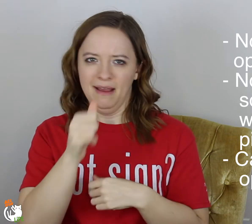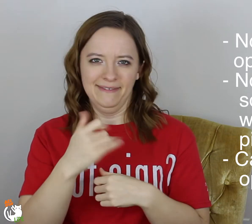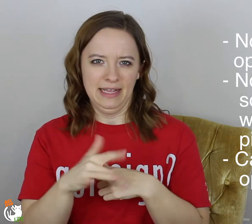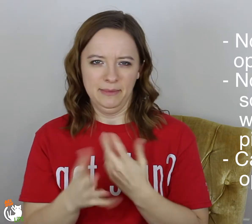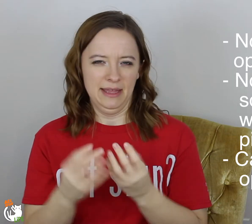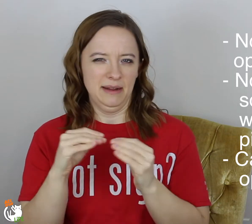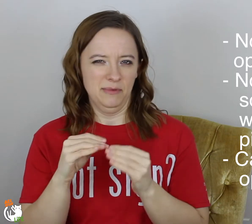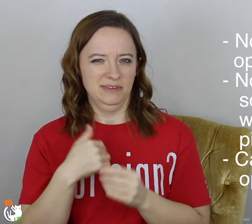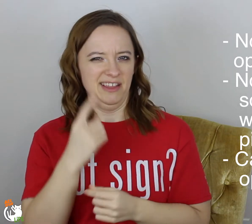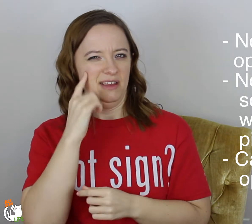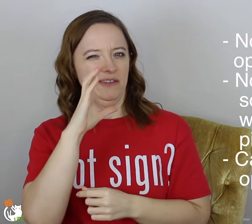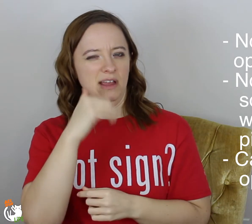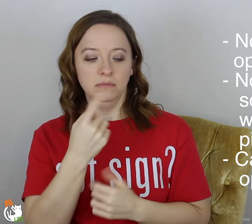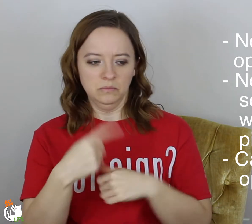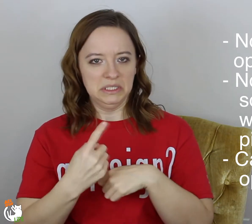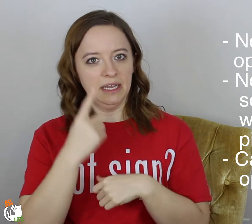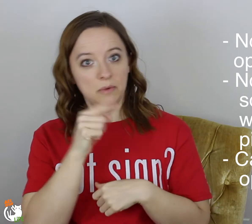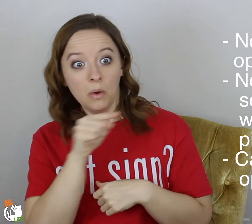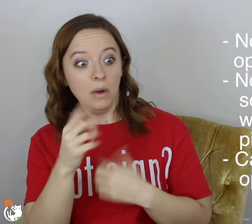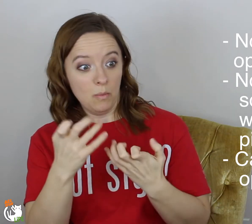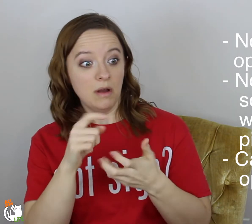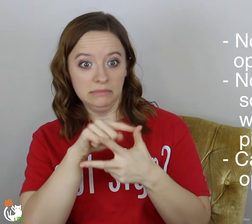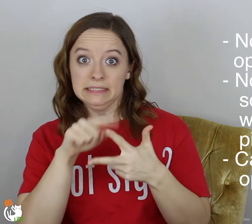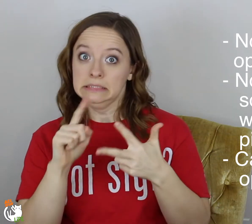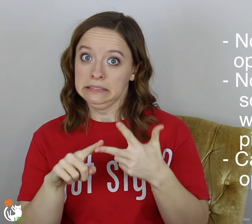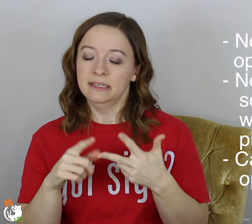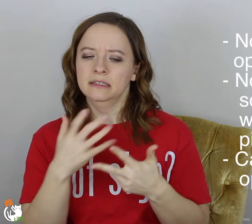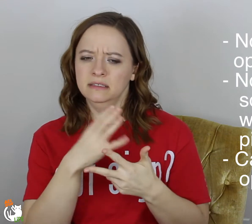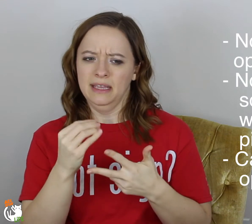They become not available anymore, which I thought was really weird. Like, one time we found the 3 things we wanted,